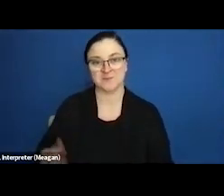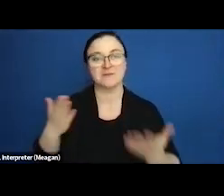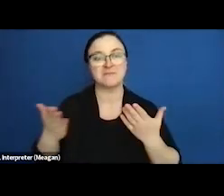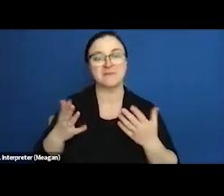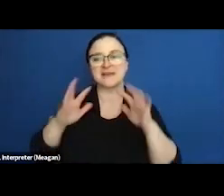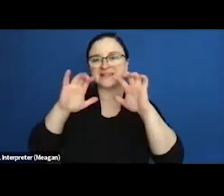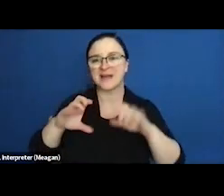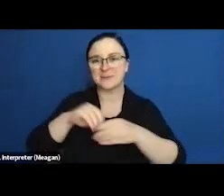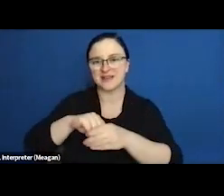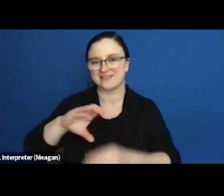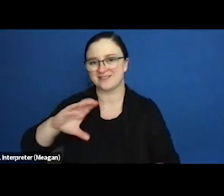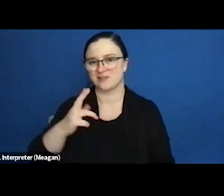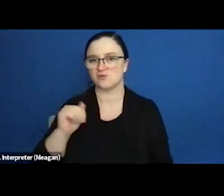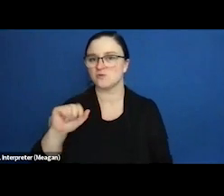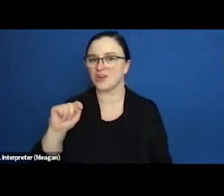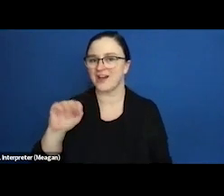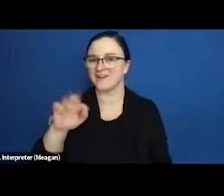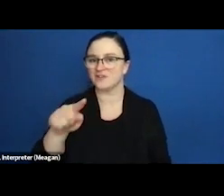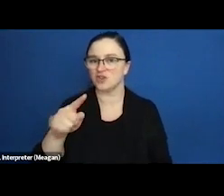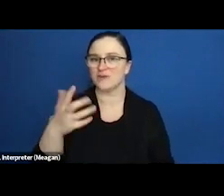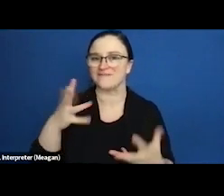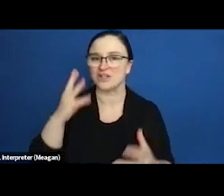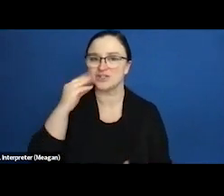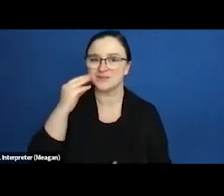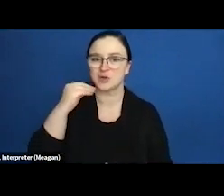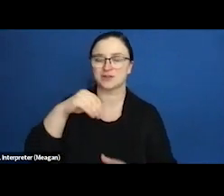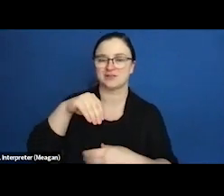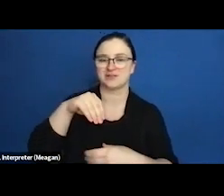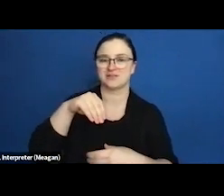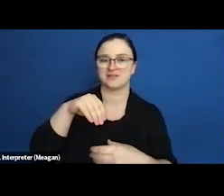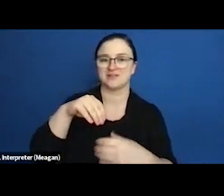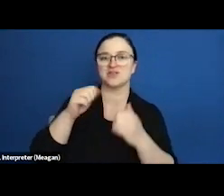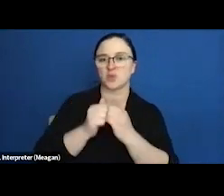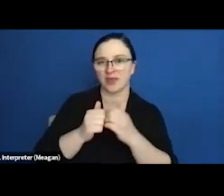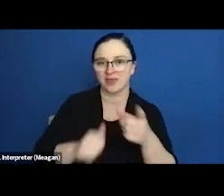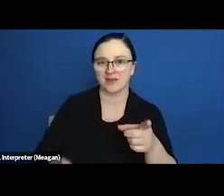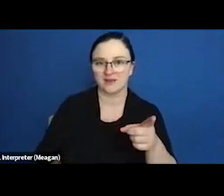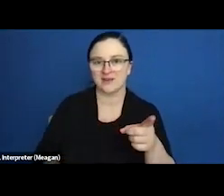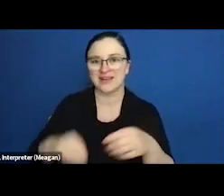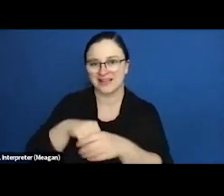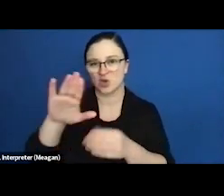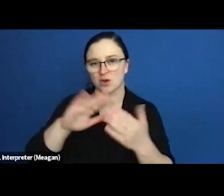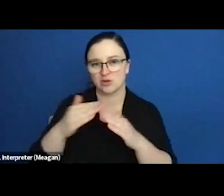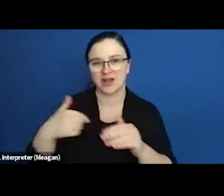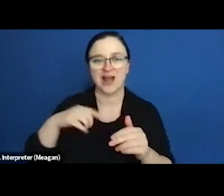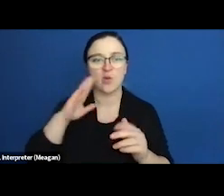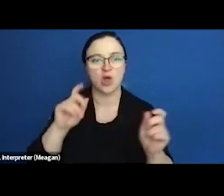if this is something that you all have participated in in your communities, and I'm gonna open this link up.